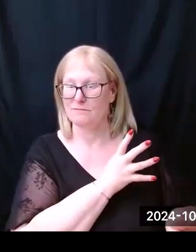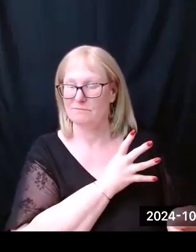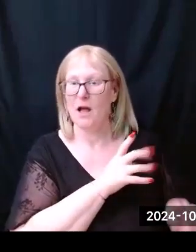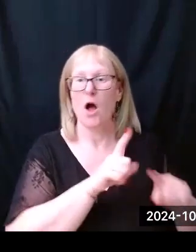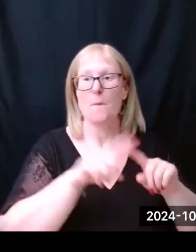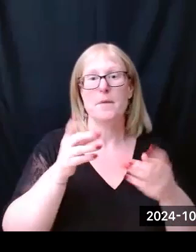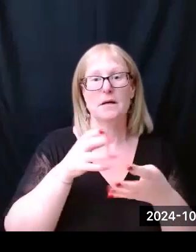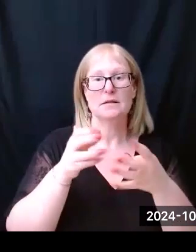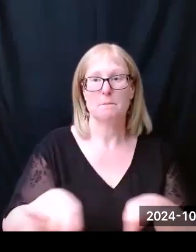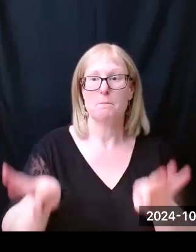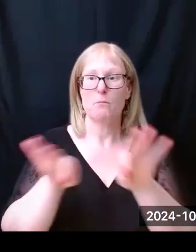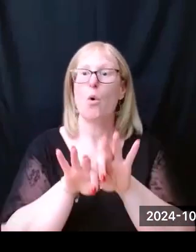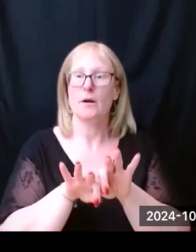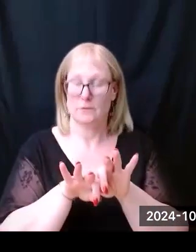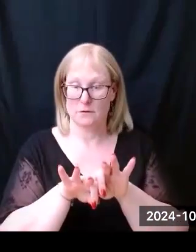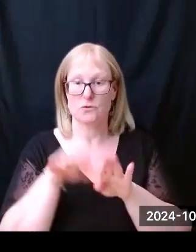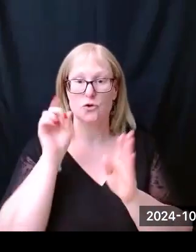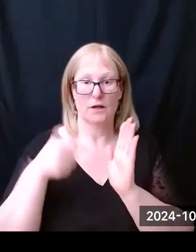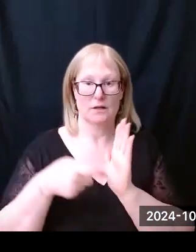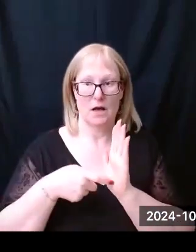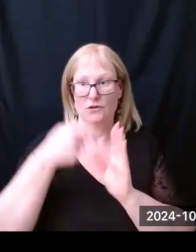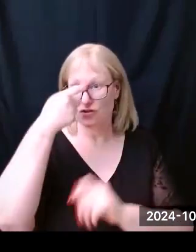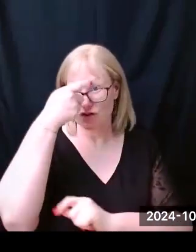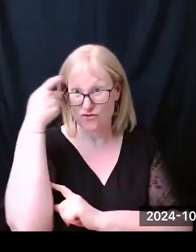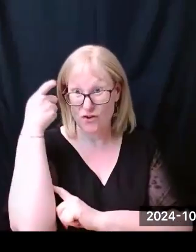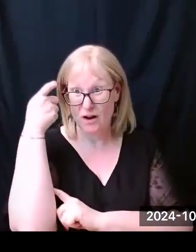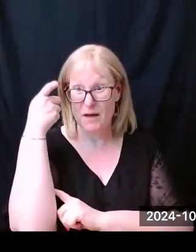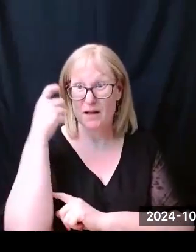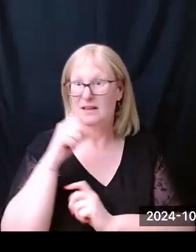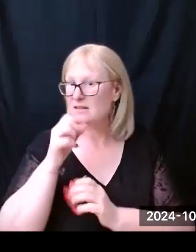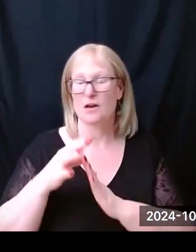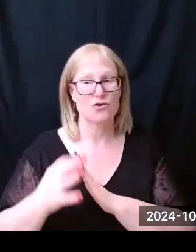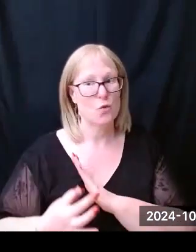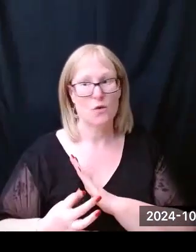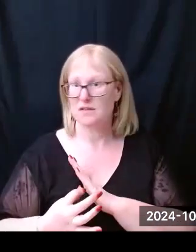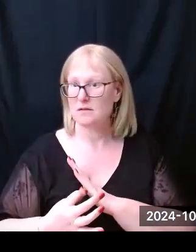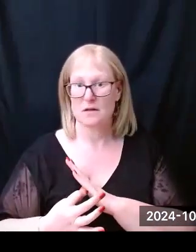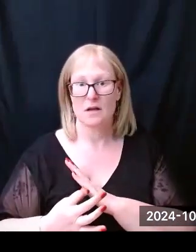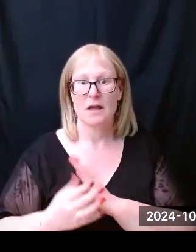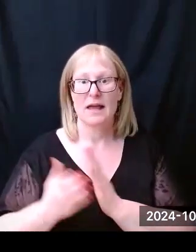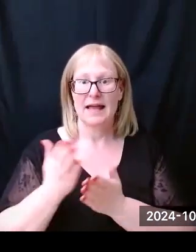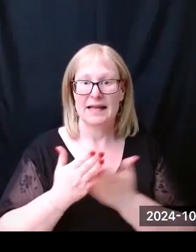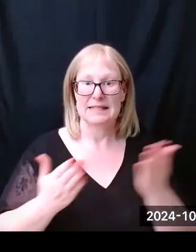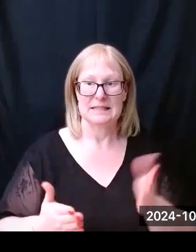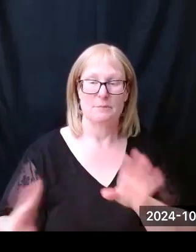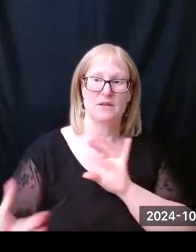permission to acknowledge that trauma is not your choice. It's something that globs on to all of us.